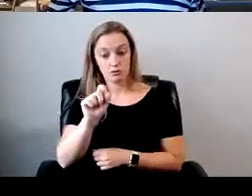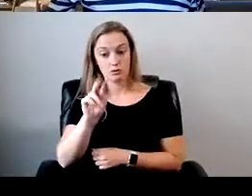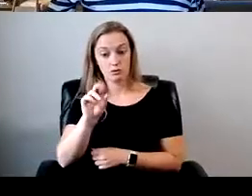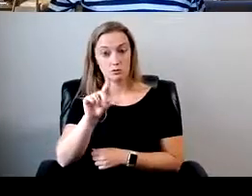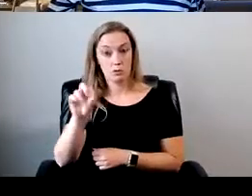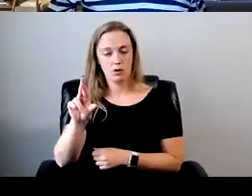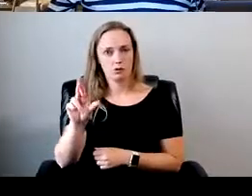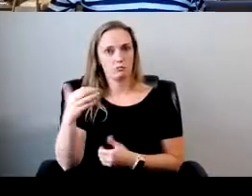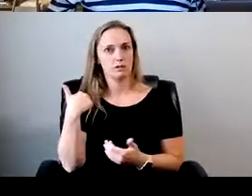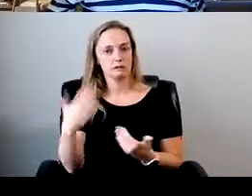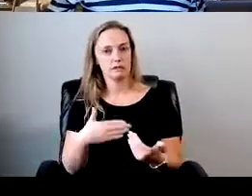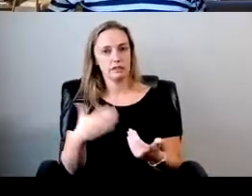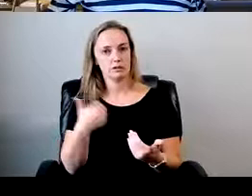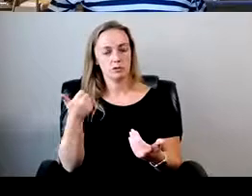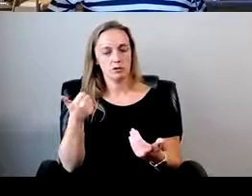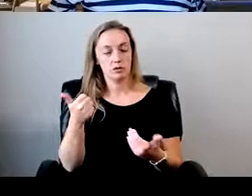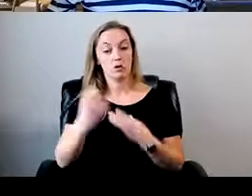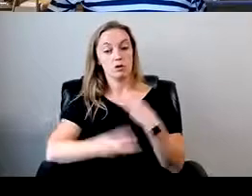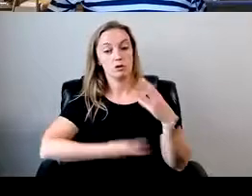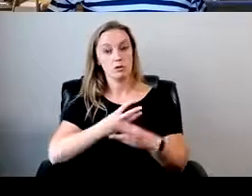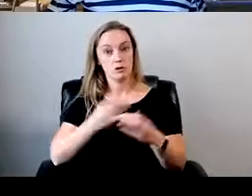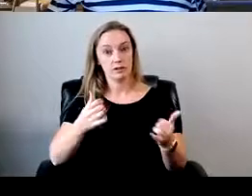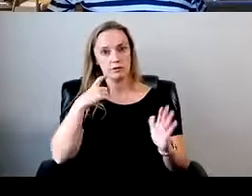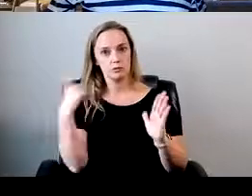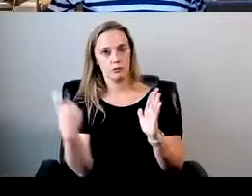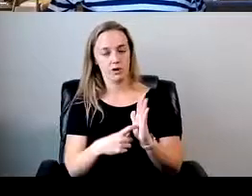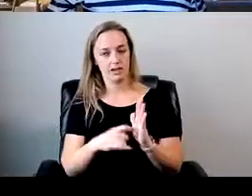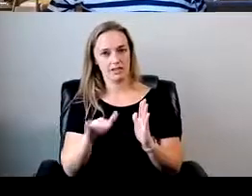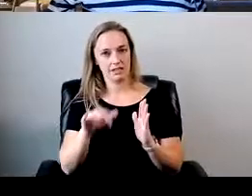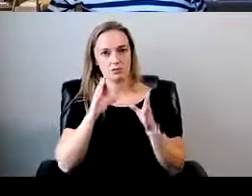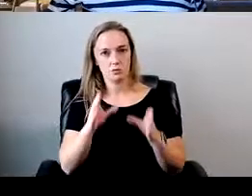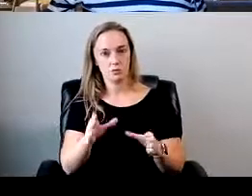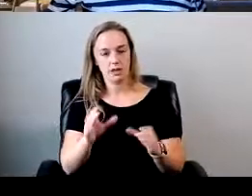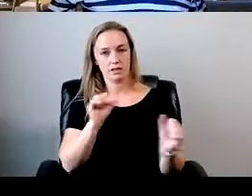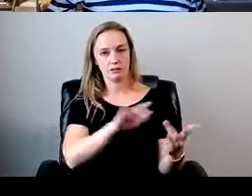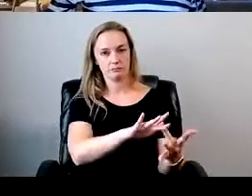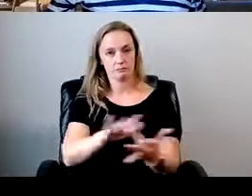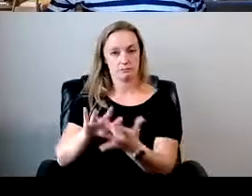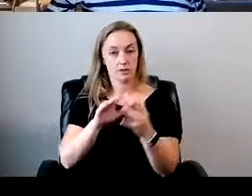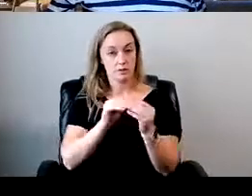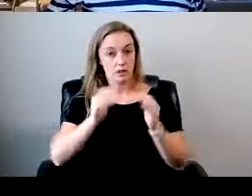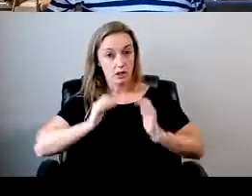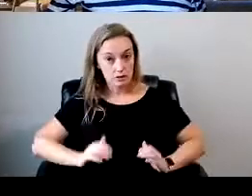And the world is recognizing this as a way of reaching out to more customers and a way of being more inclusive.